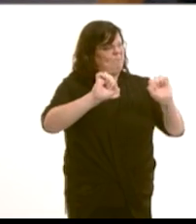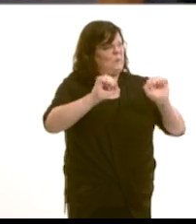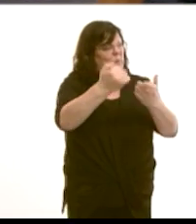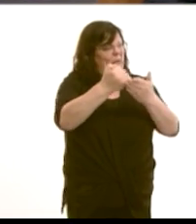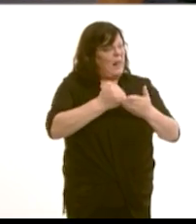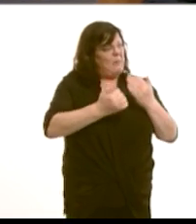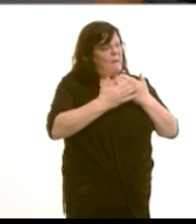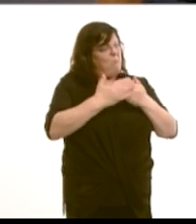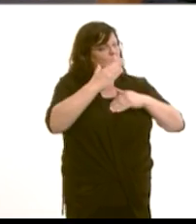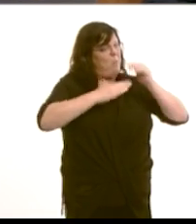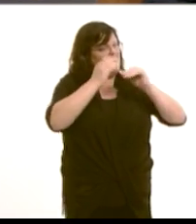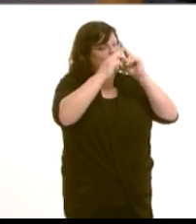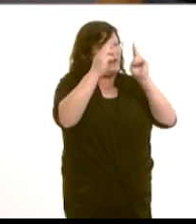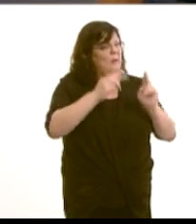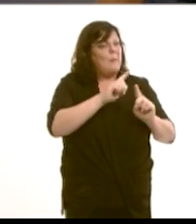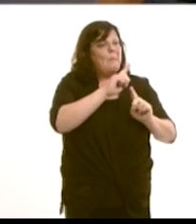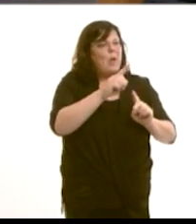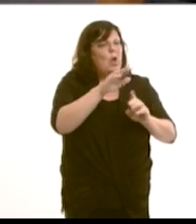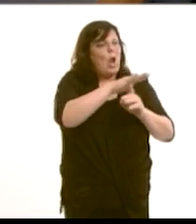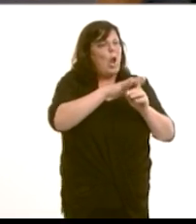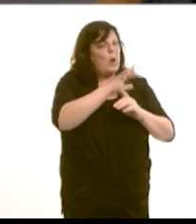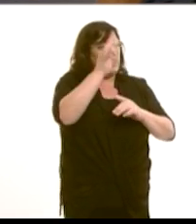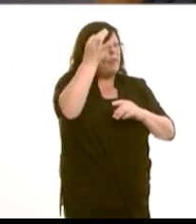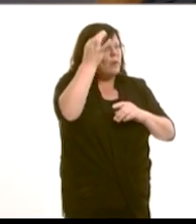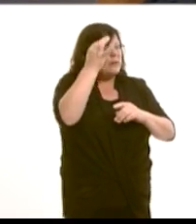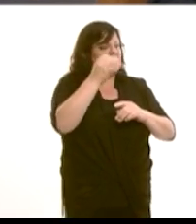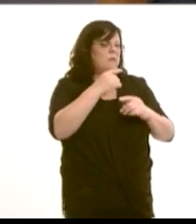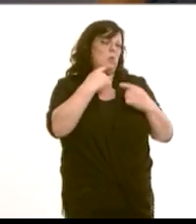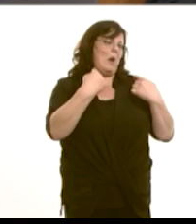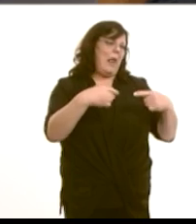It is difficult, because local authorities were prevented from building houses for so many years.